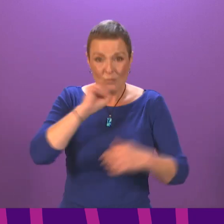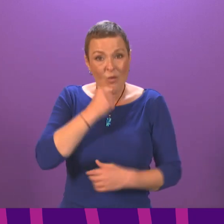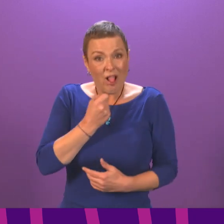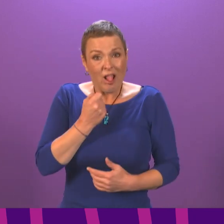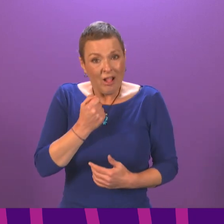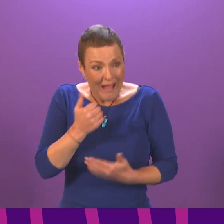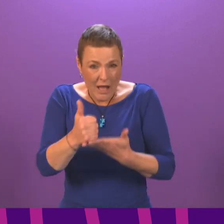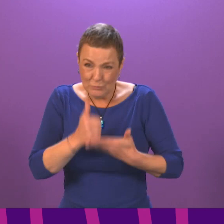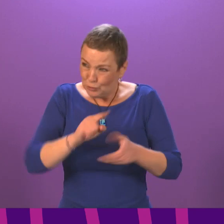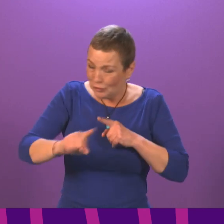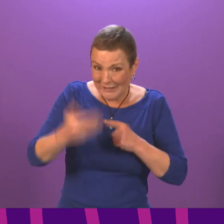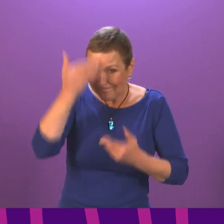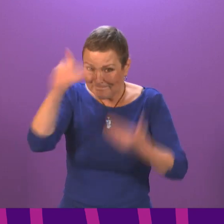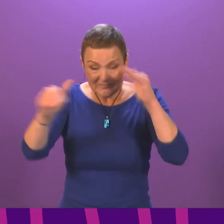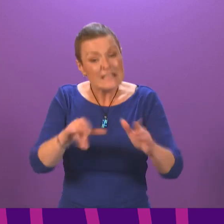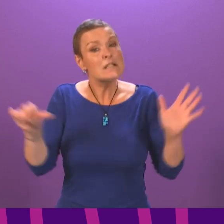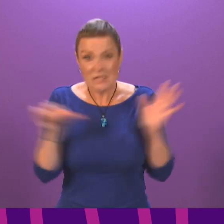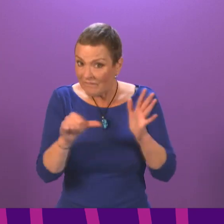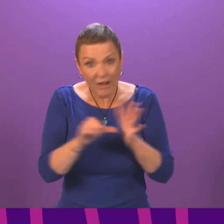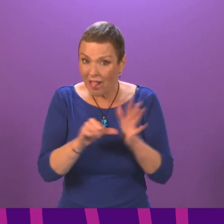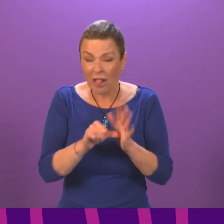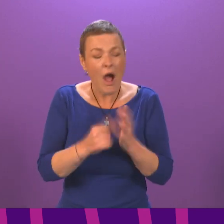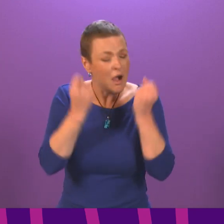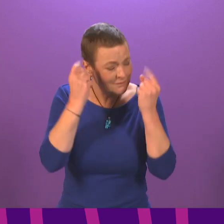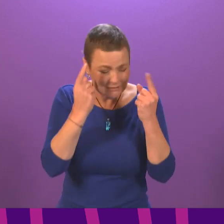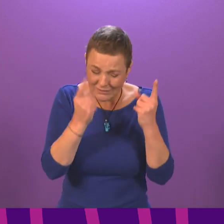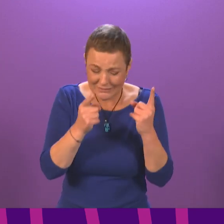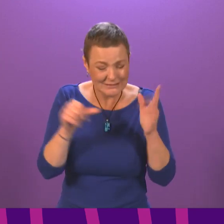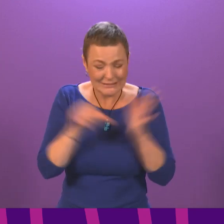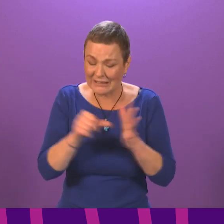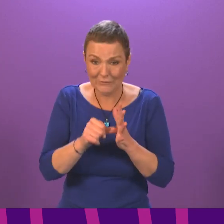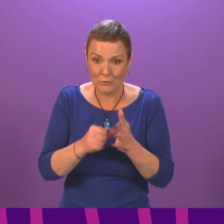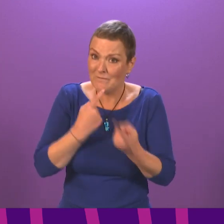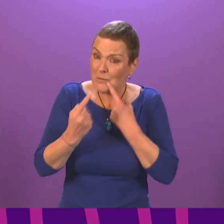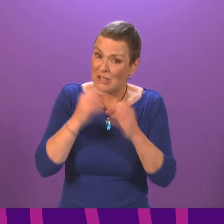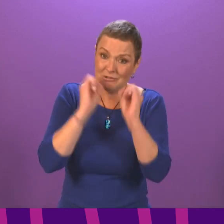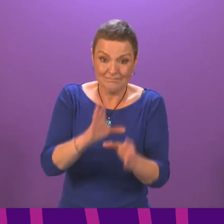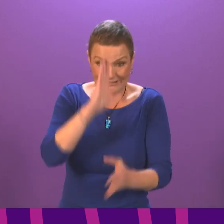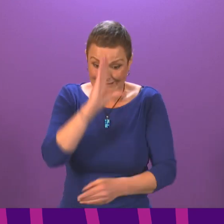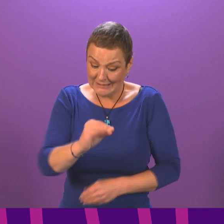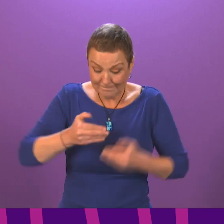us to communicate that difficult and complex, but really important, message to the public over the next few weeks.